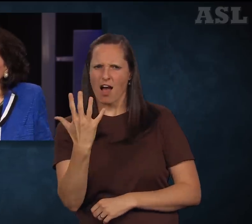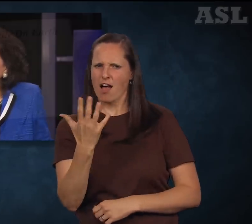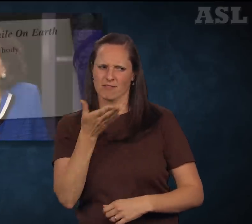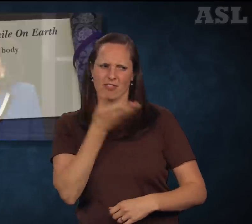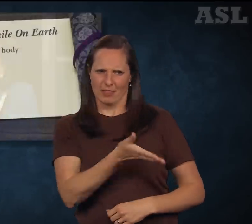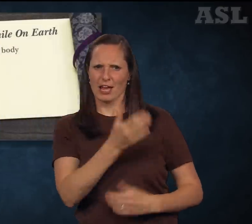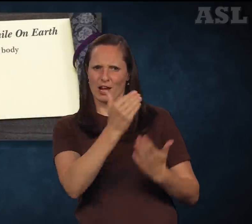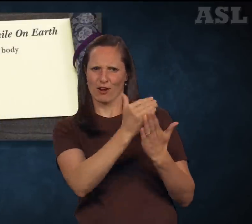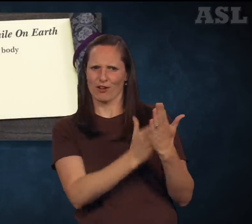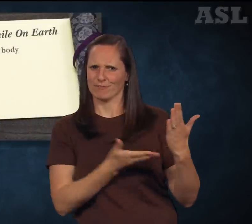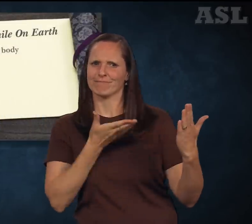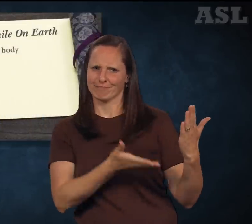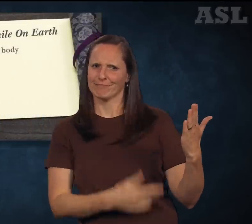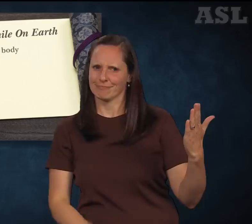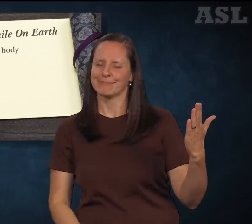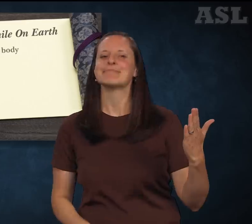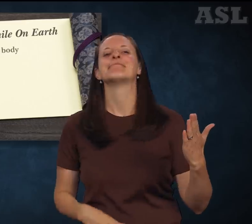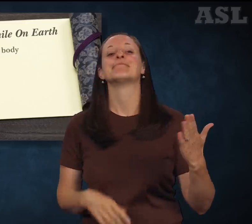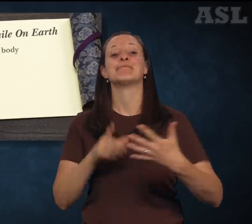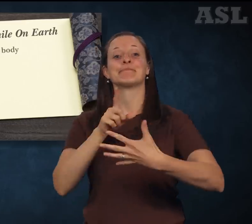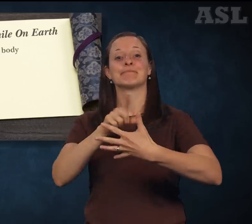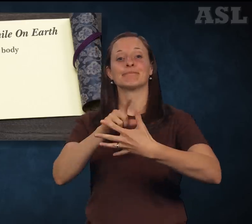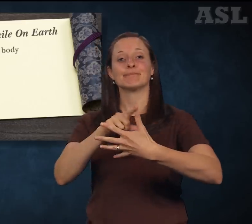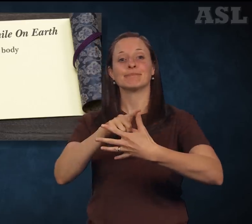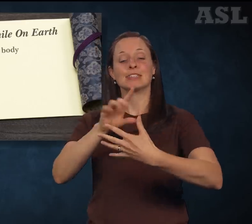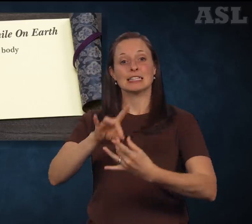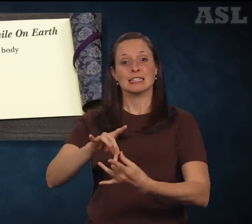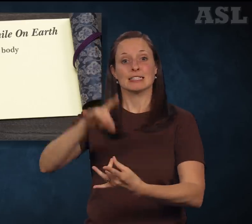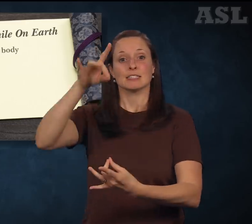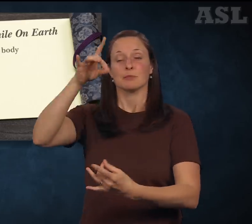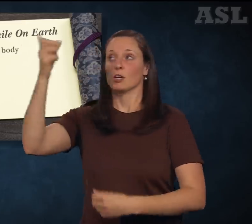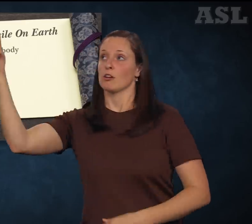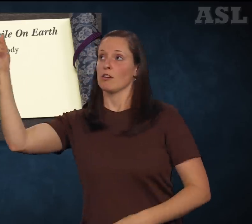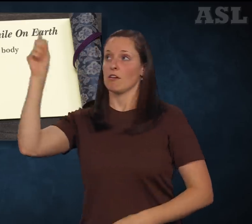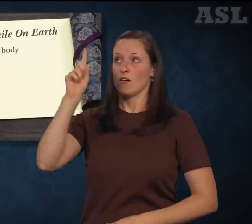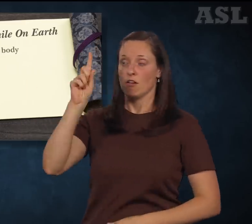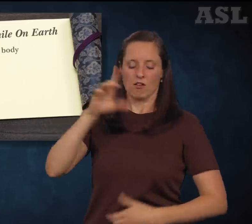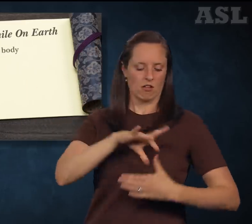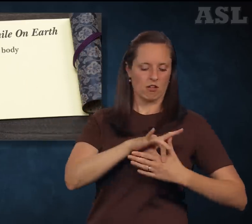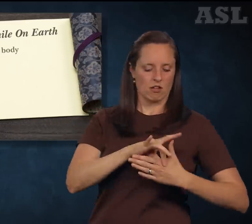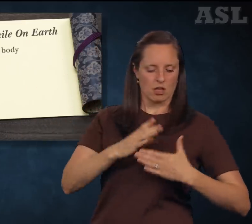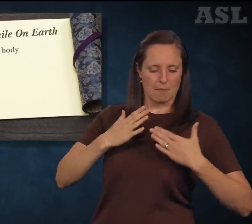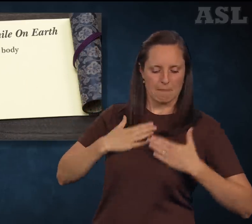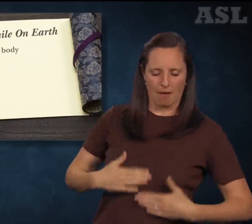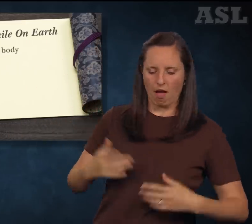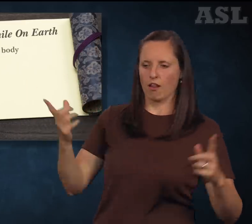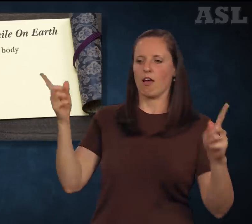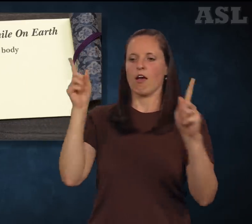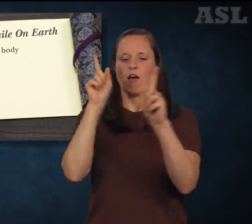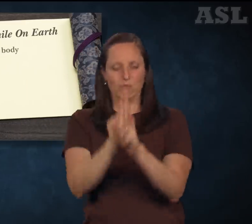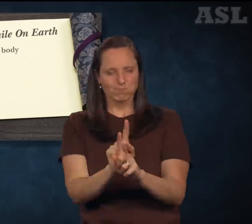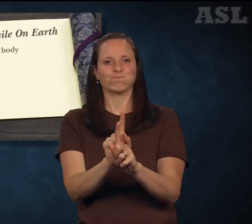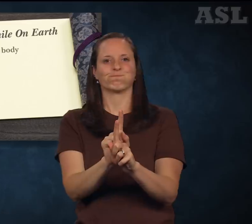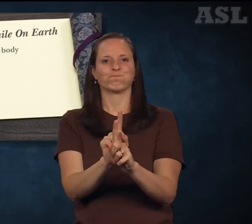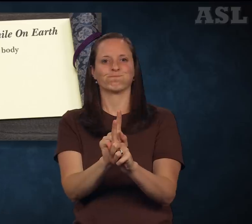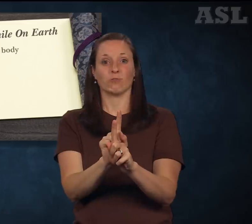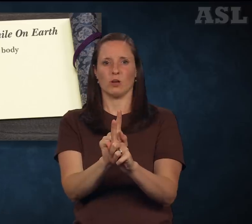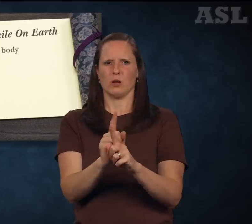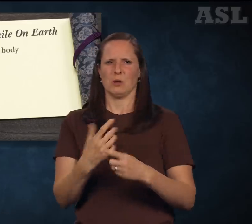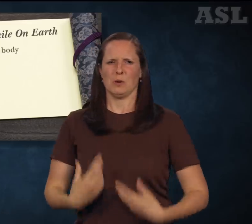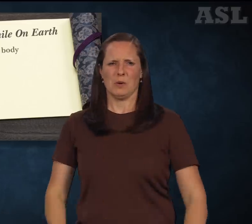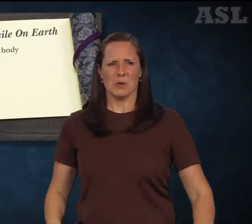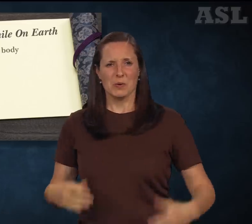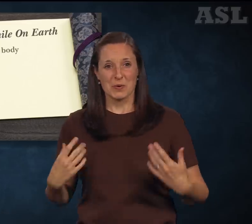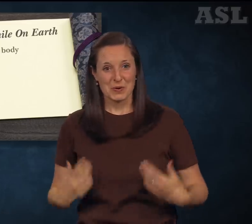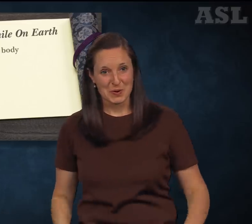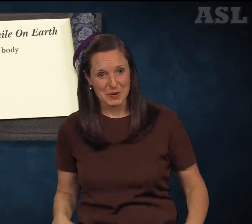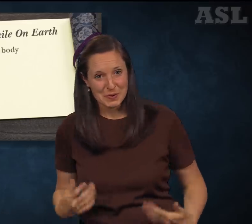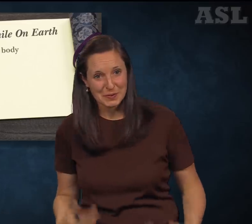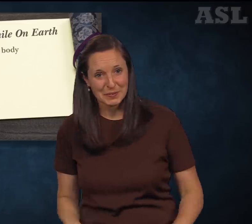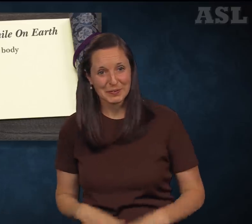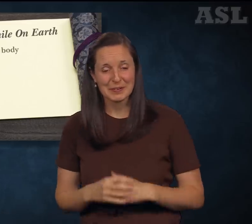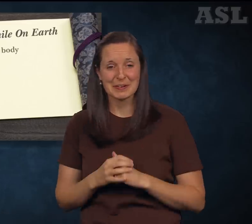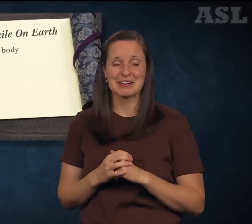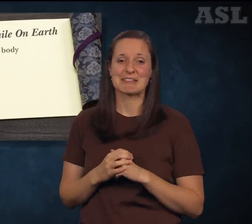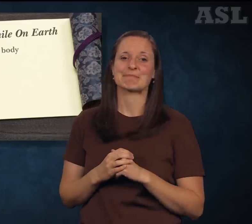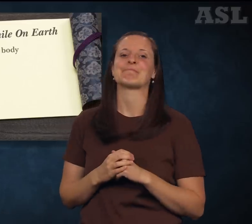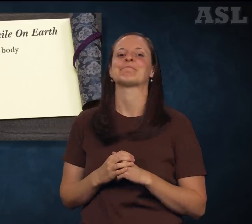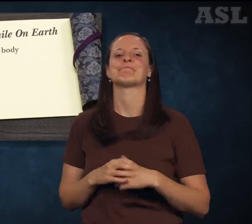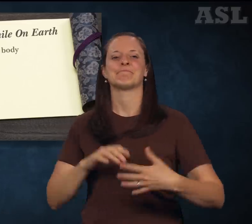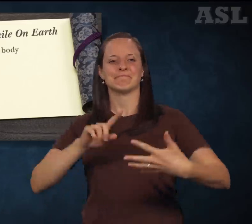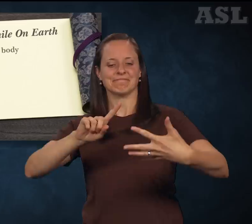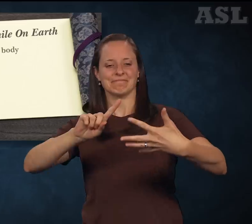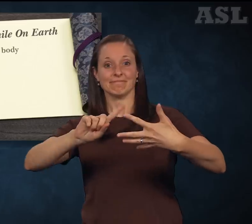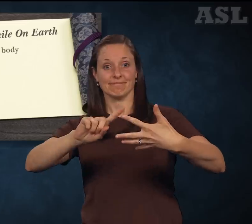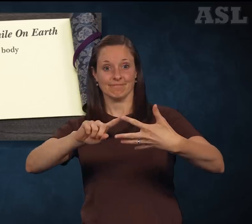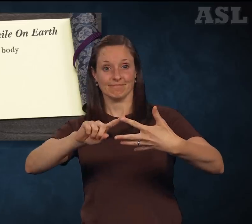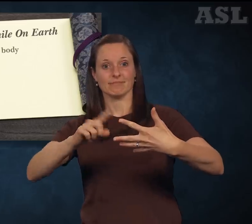GOSPEL OF JESUS CHRIST.